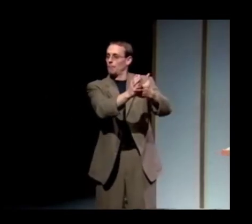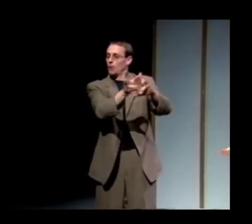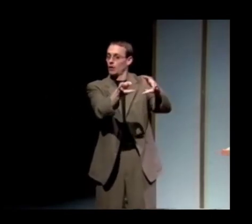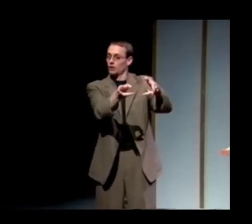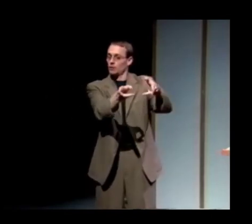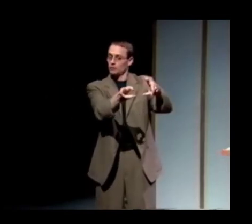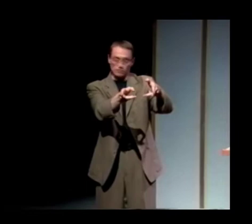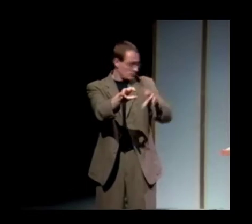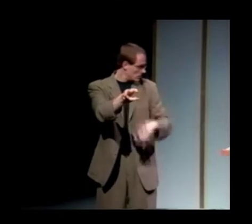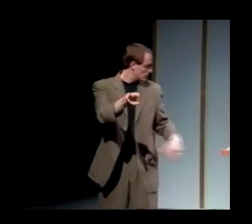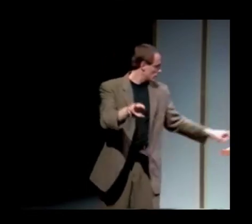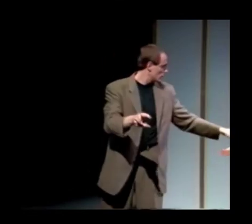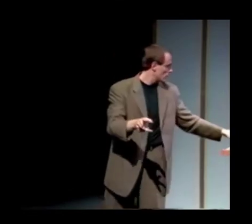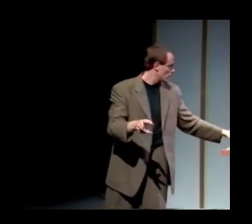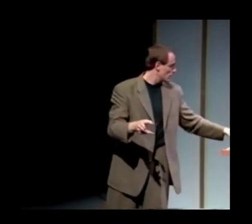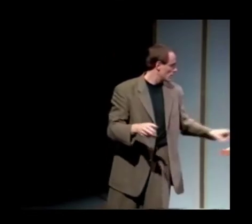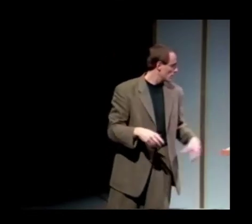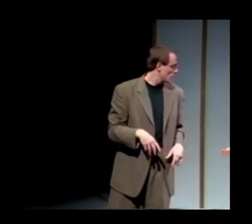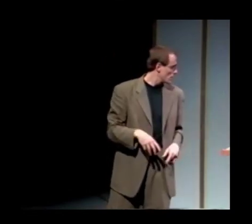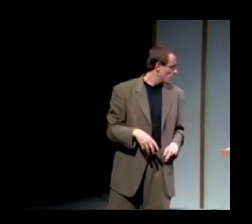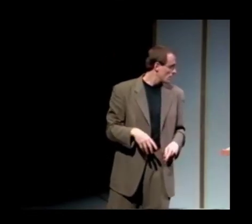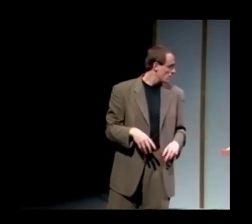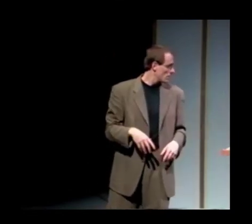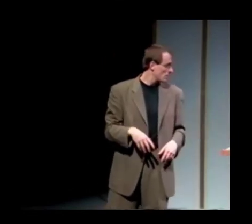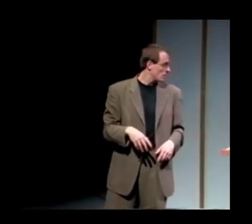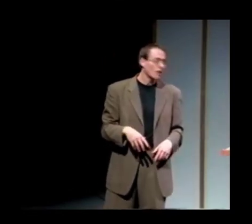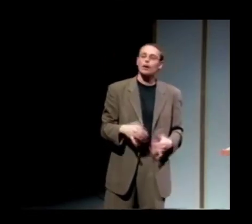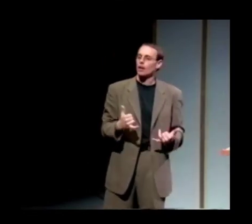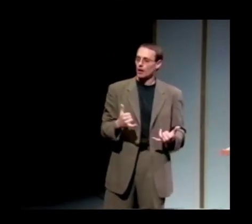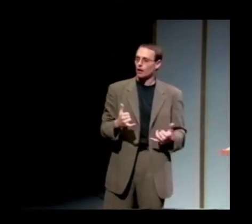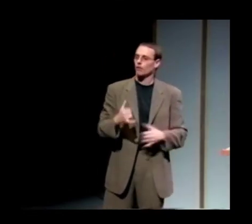AND IT STOPS AT THE TREE.